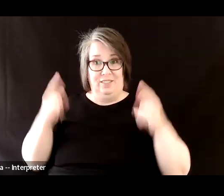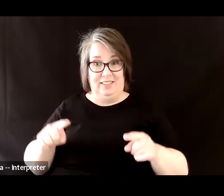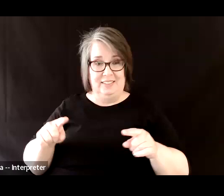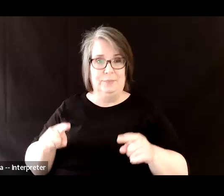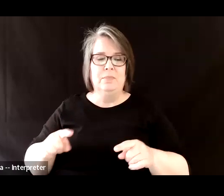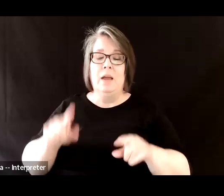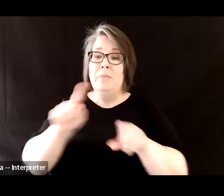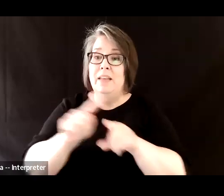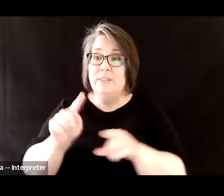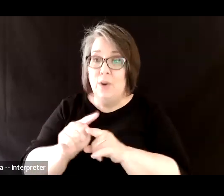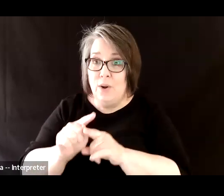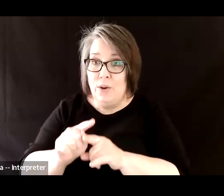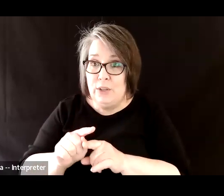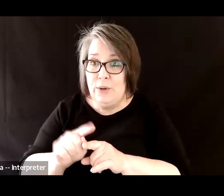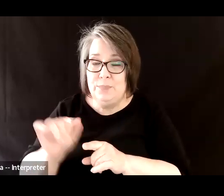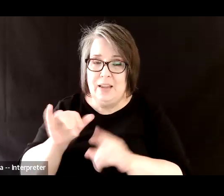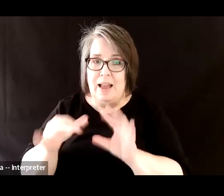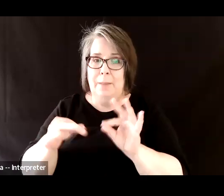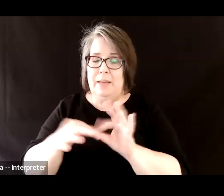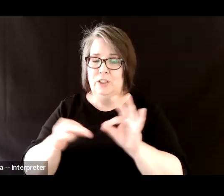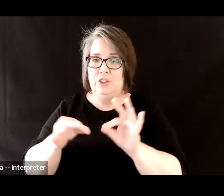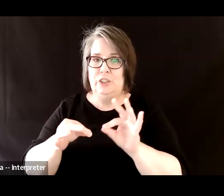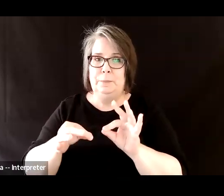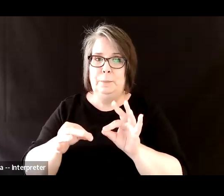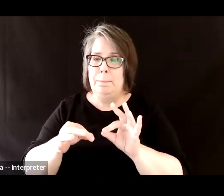But this also goes to where I mentioned a sign in event and